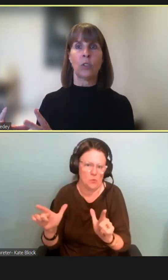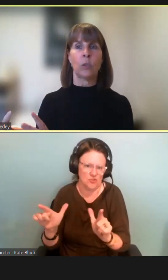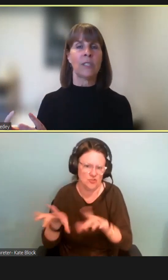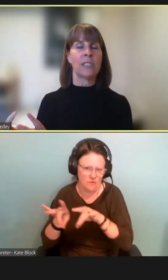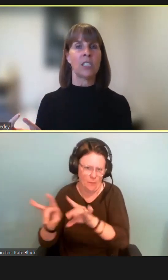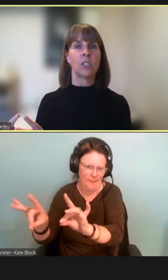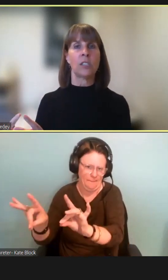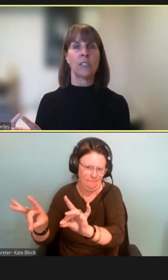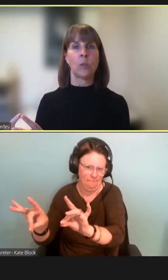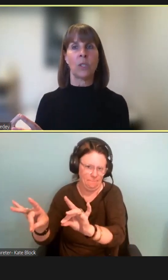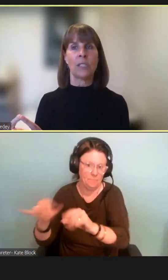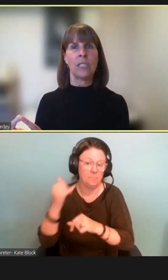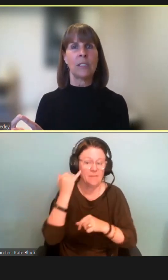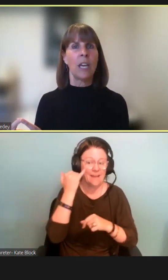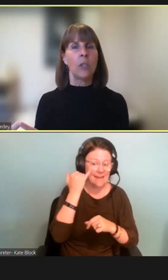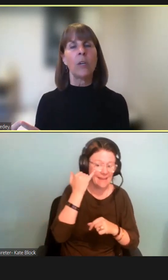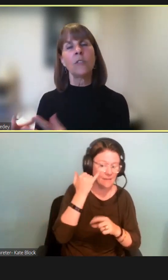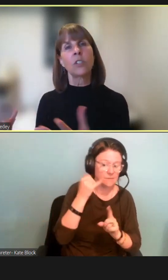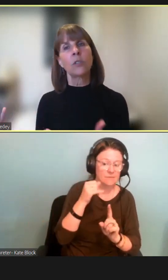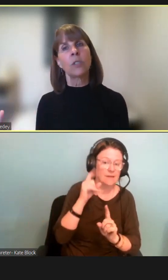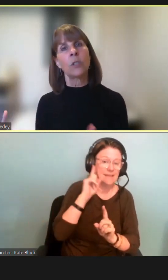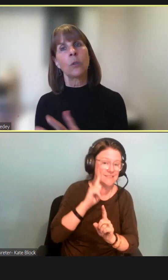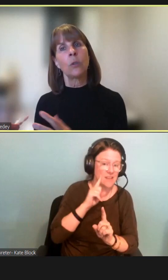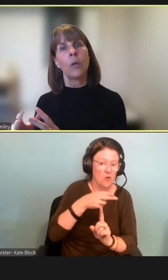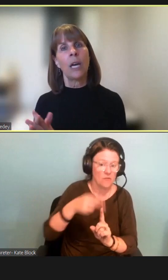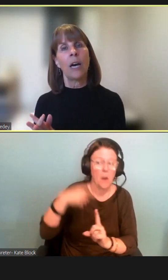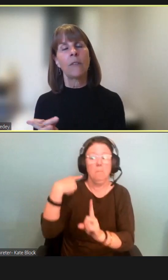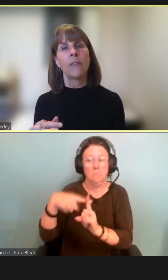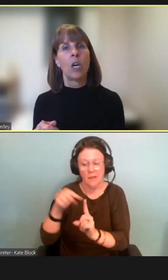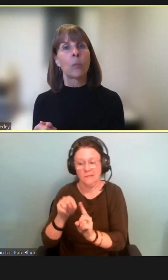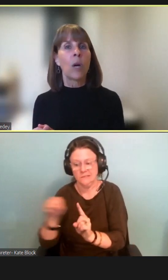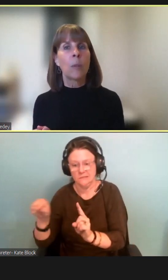additional disabilities you have children who have problems that have